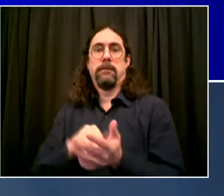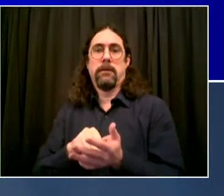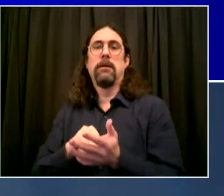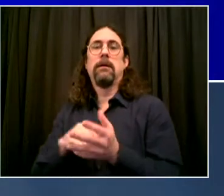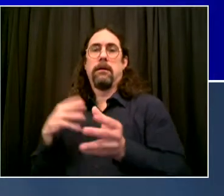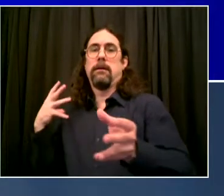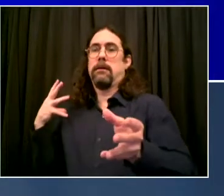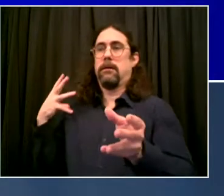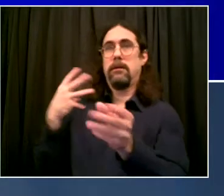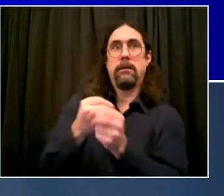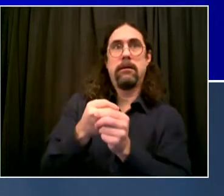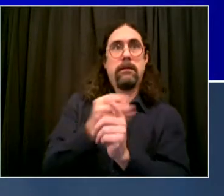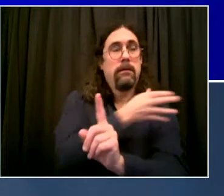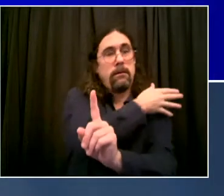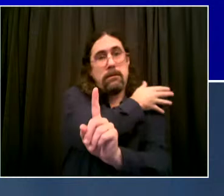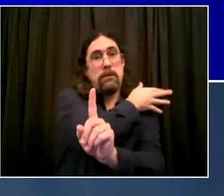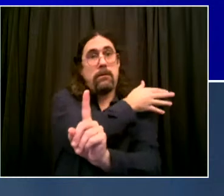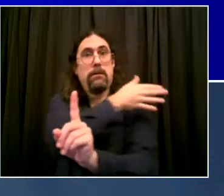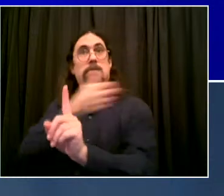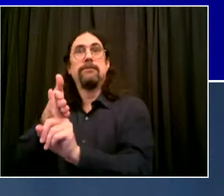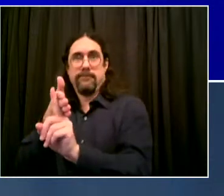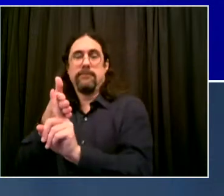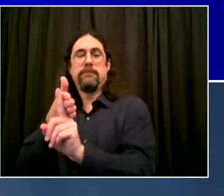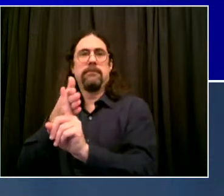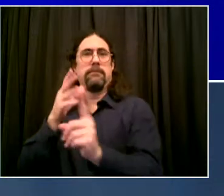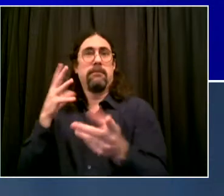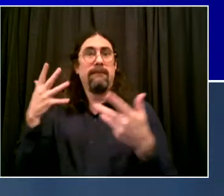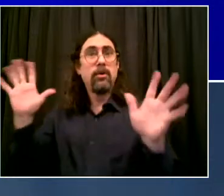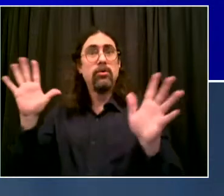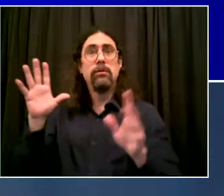546 DOSES TO THE